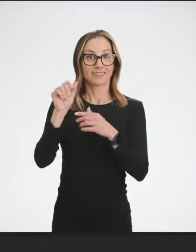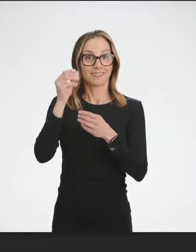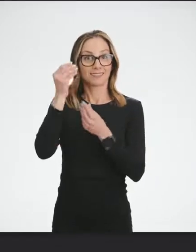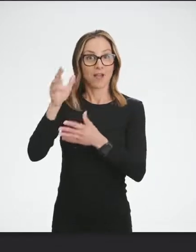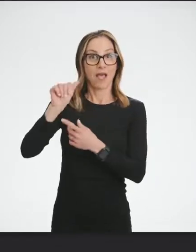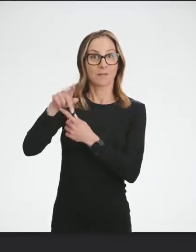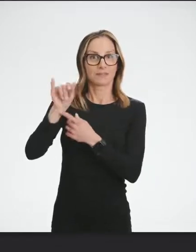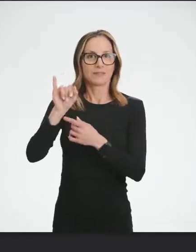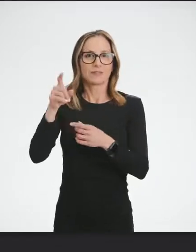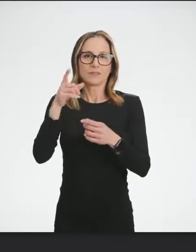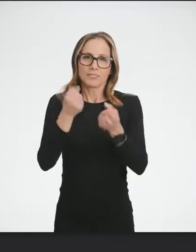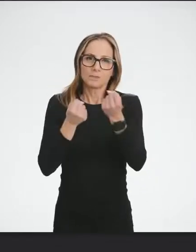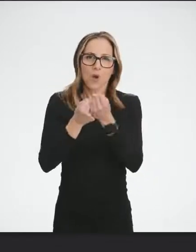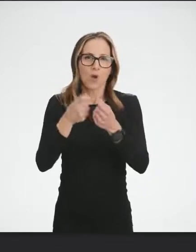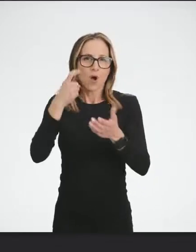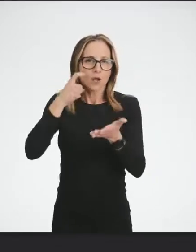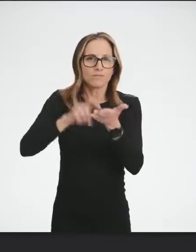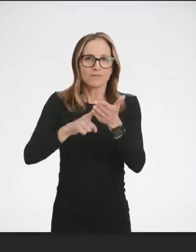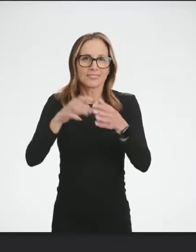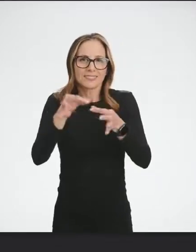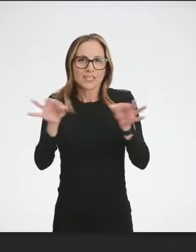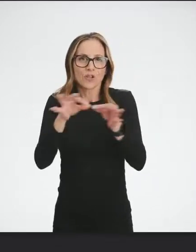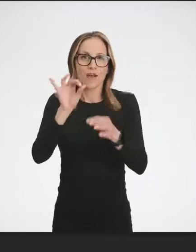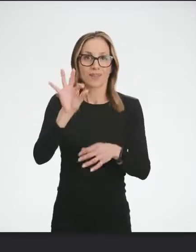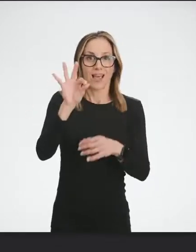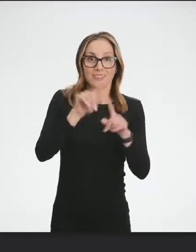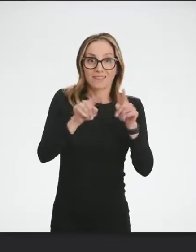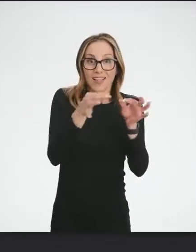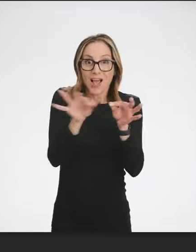this year's additions of Japanese and Korean.